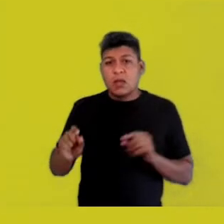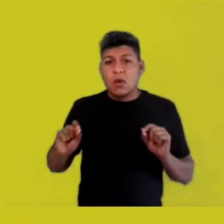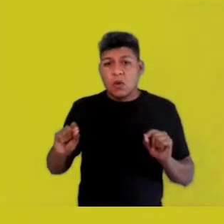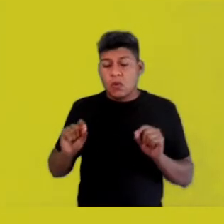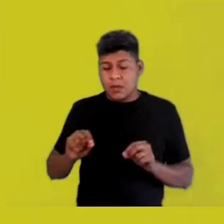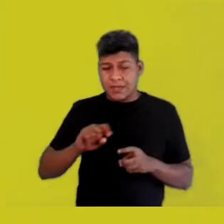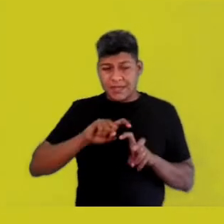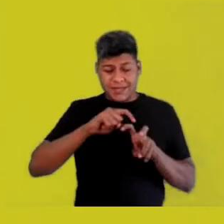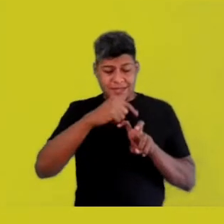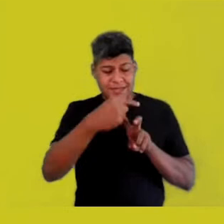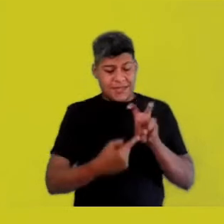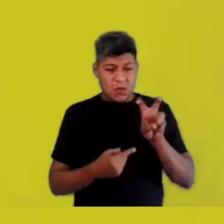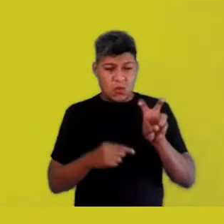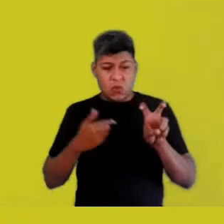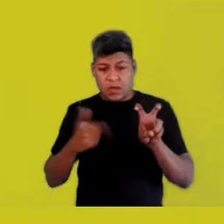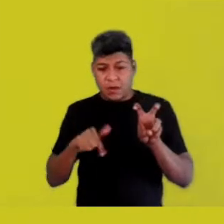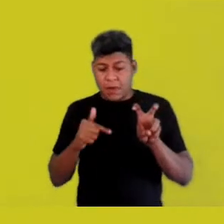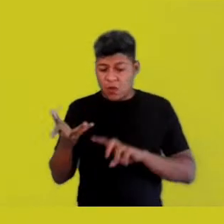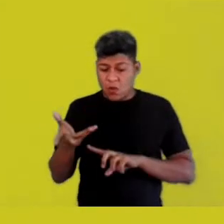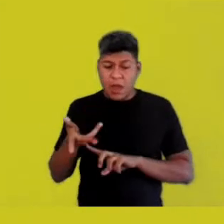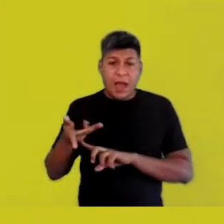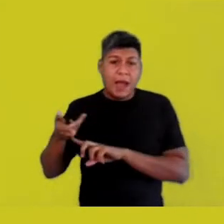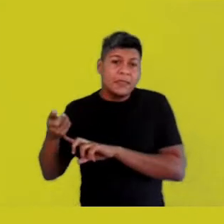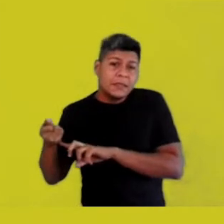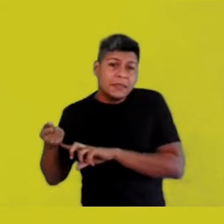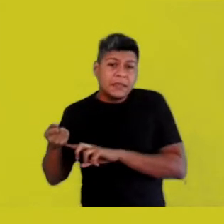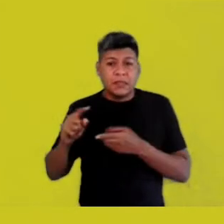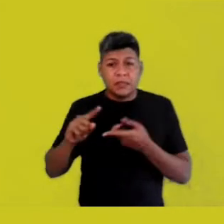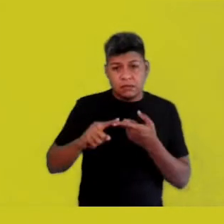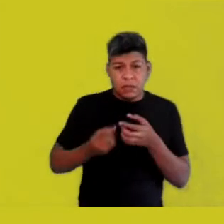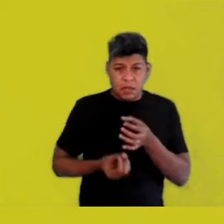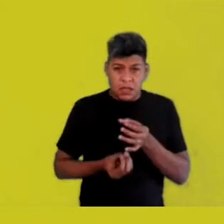artist formation, creation and experimentation labs,